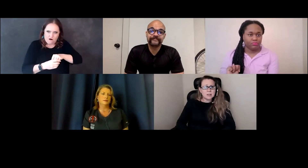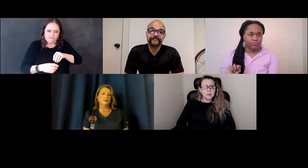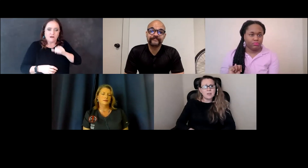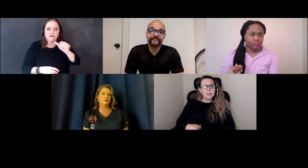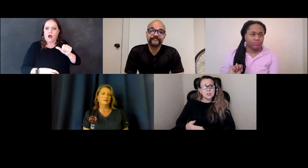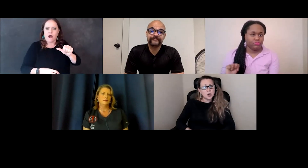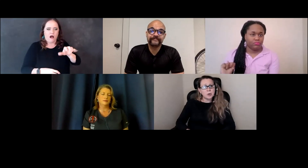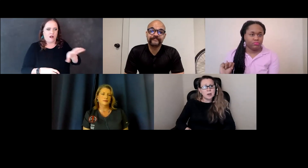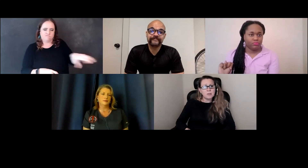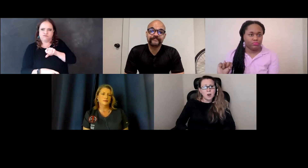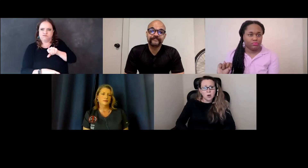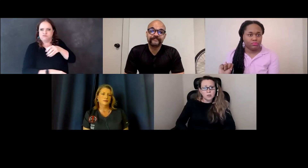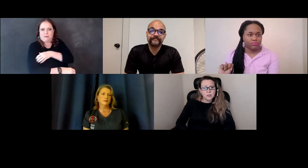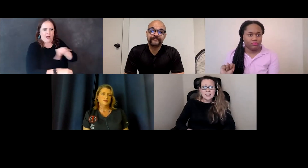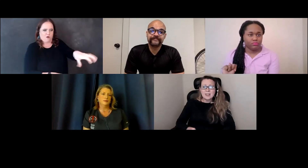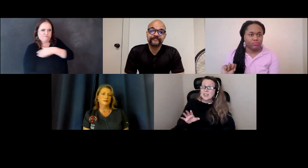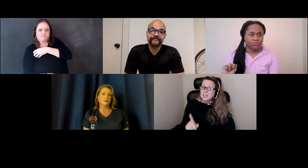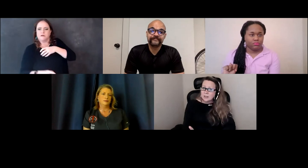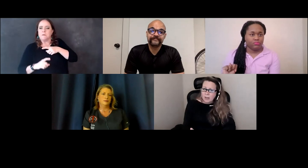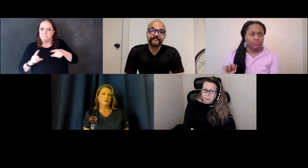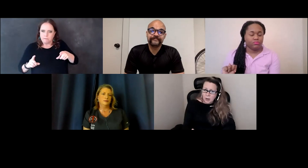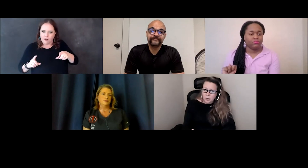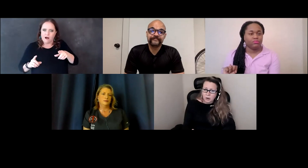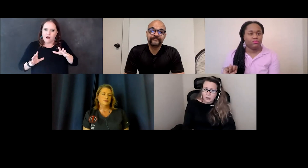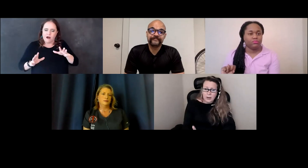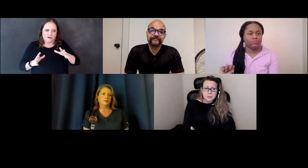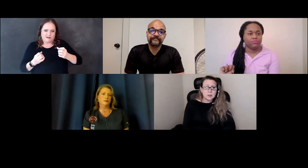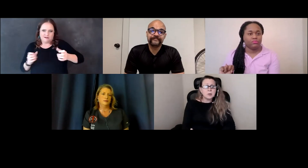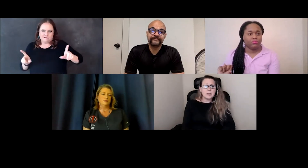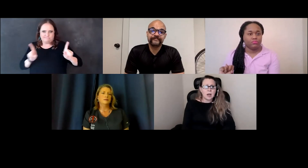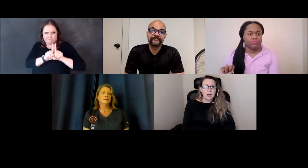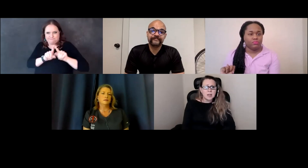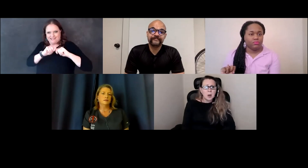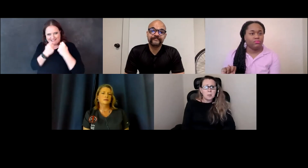It's a balance of having the interpreter involved, not taking that power, absolutely not.